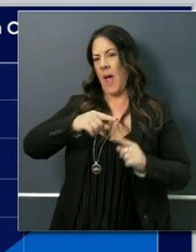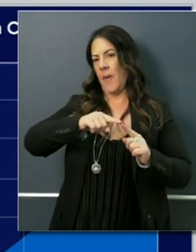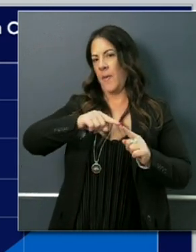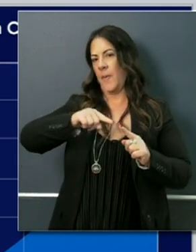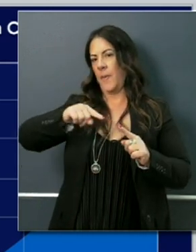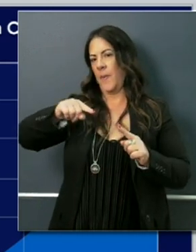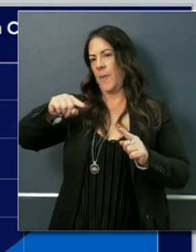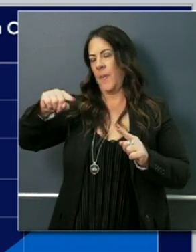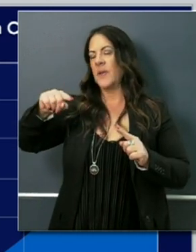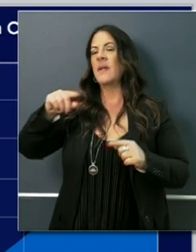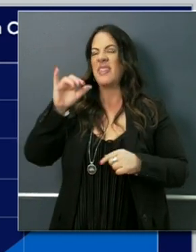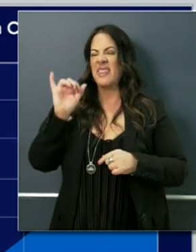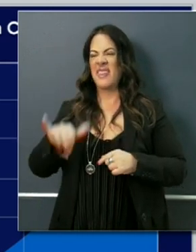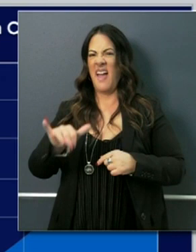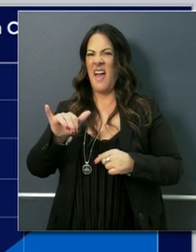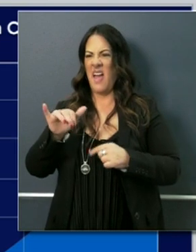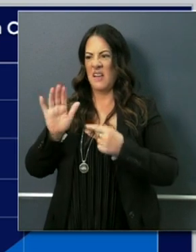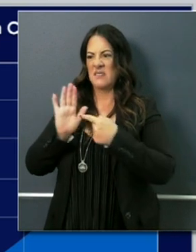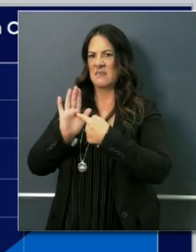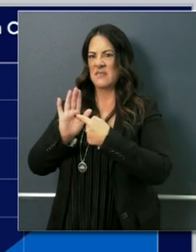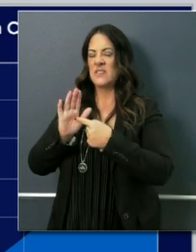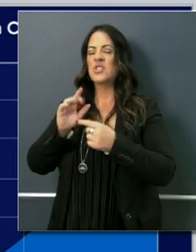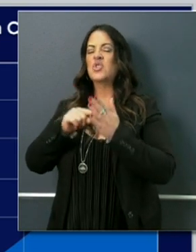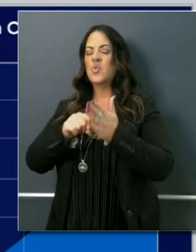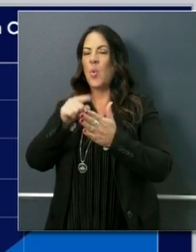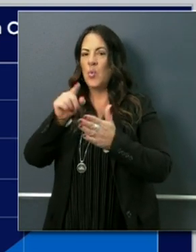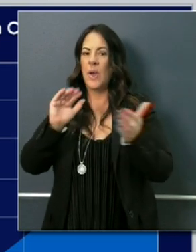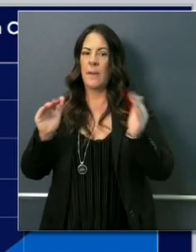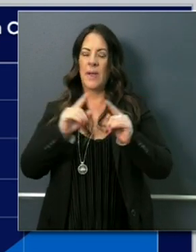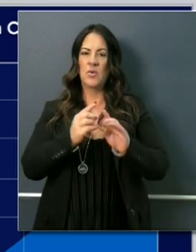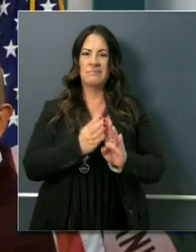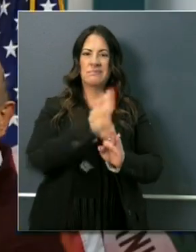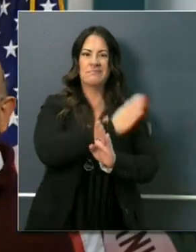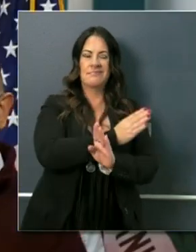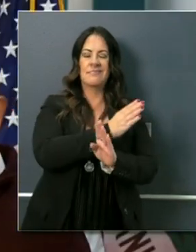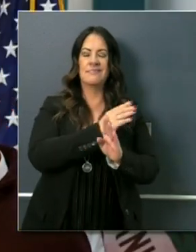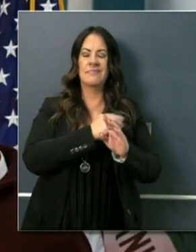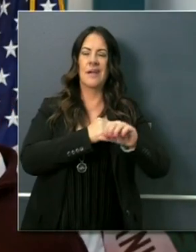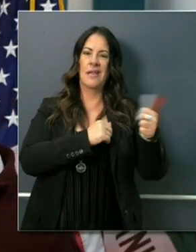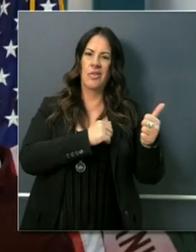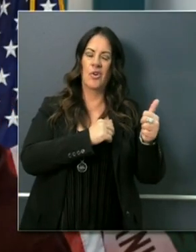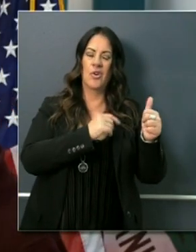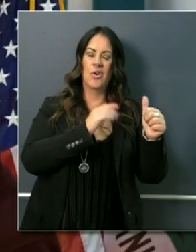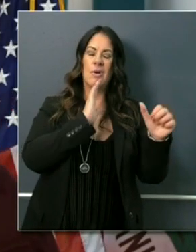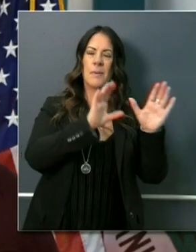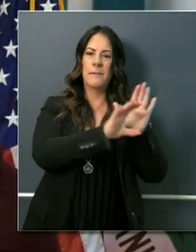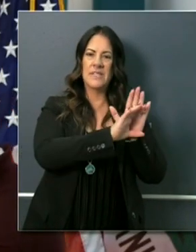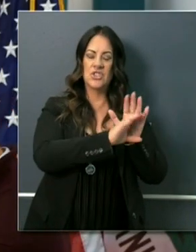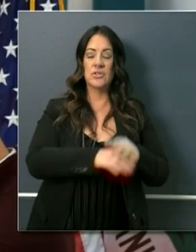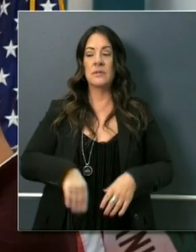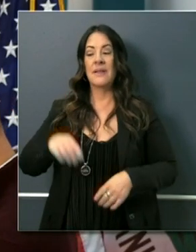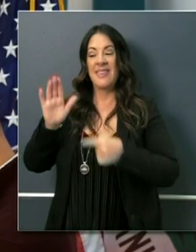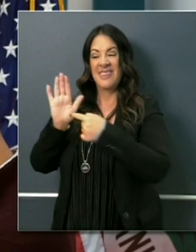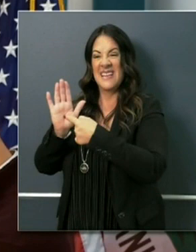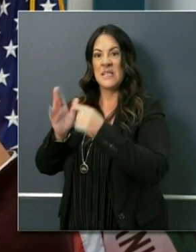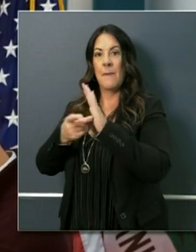AND WITH OUR EXPECTED IMPACT OF THE STAY-AT-HOME ORDERS AND PHYSICAL DISTANCING EFFORTS ACROSS CALIFORNIA, WE SEE HERE ON THIS WHITE LINE, THIS IS